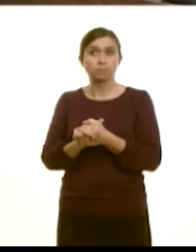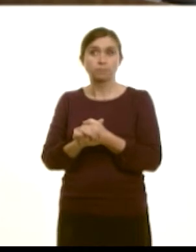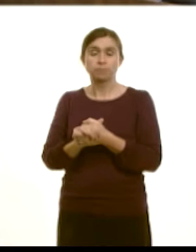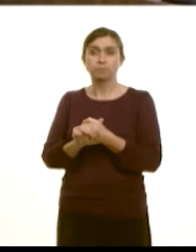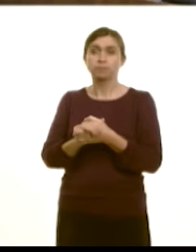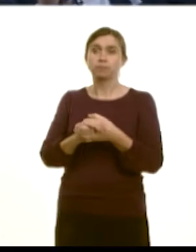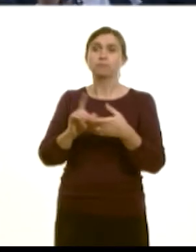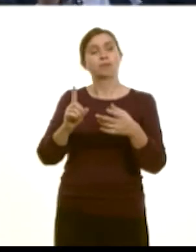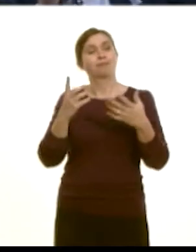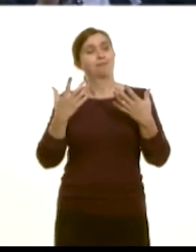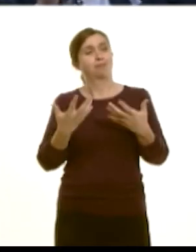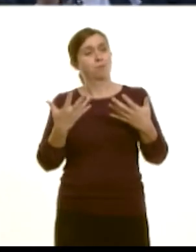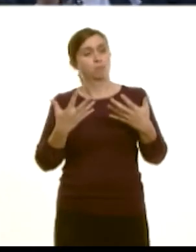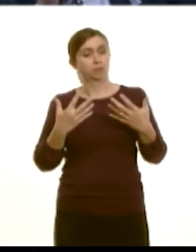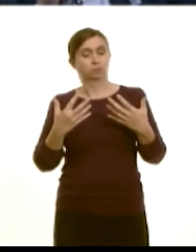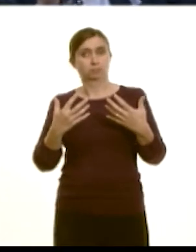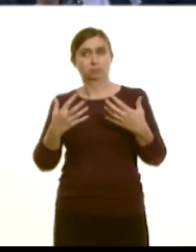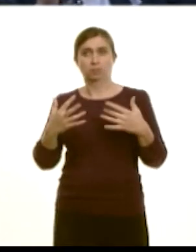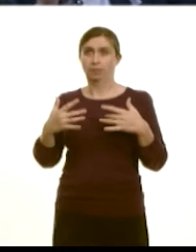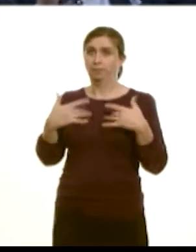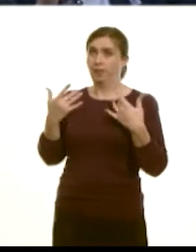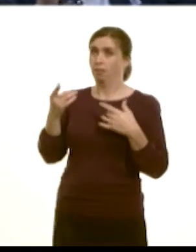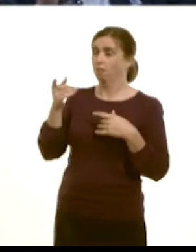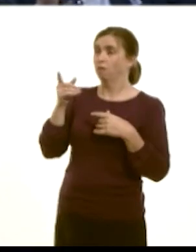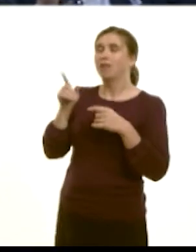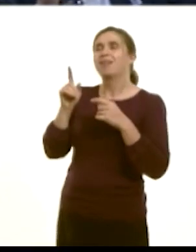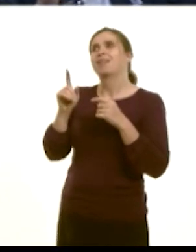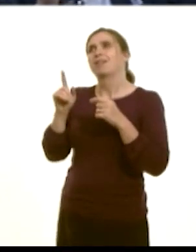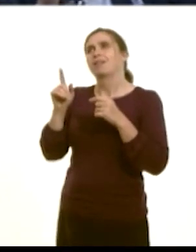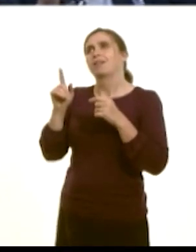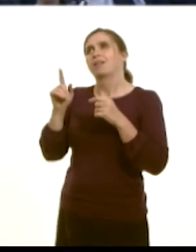At the moment I sense that it does not want to give the impression that the drive will